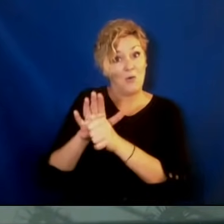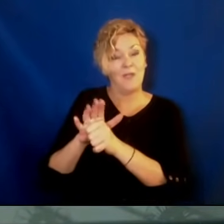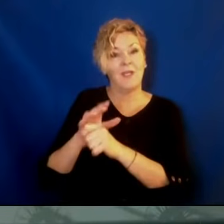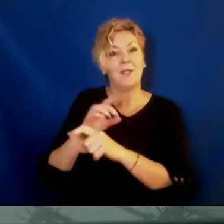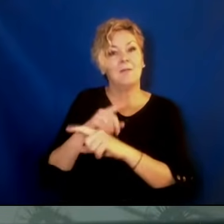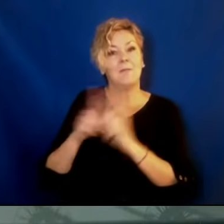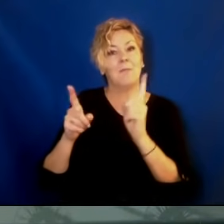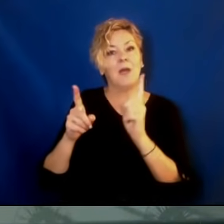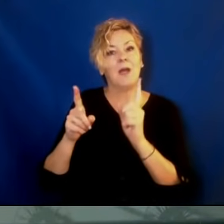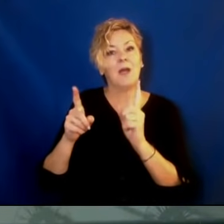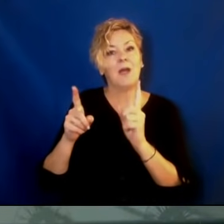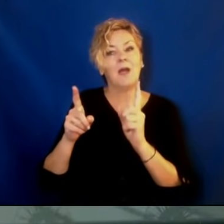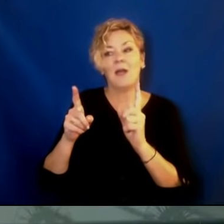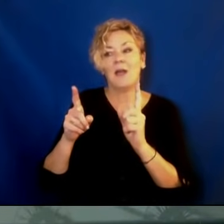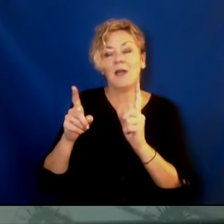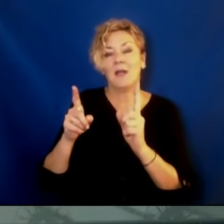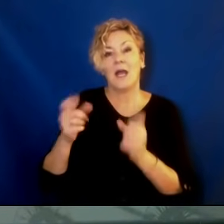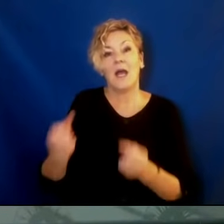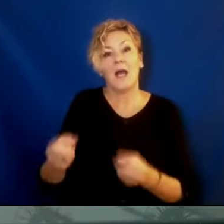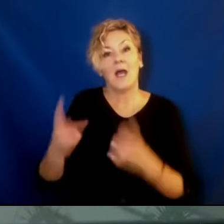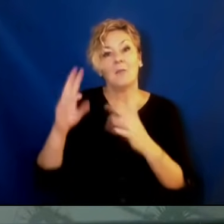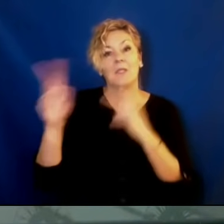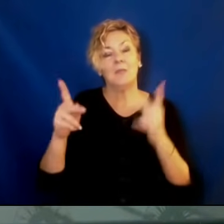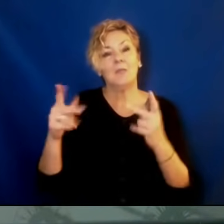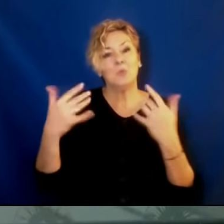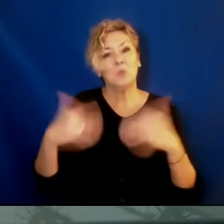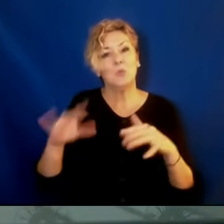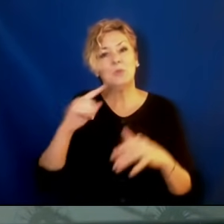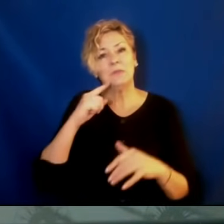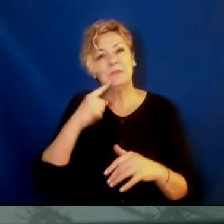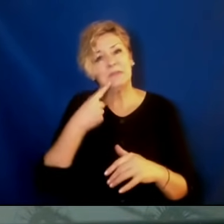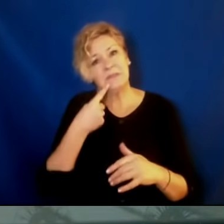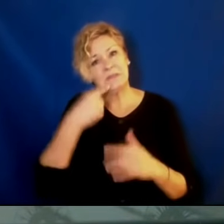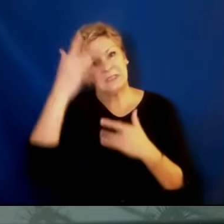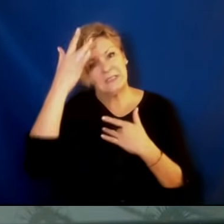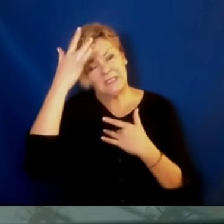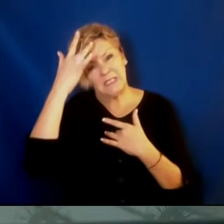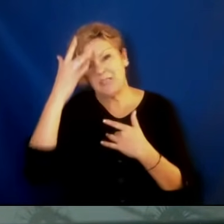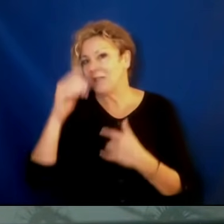another. We are of a loosely reaching out broadly to communities.